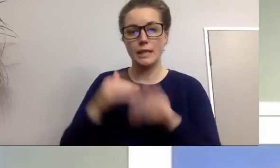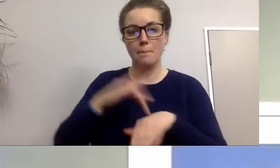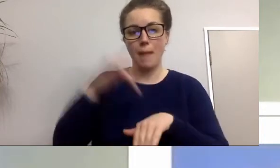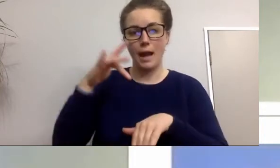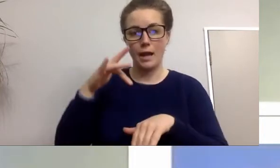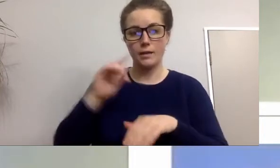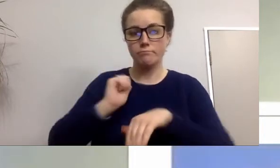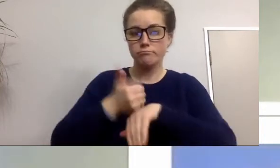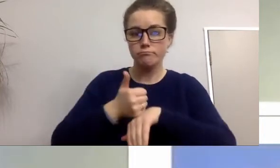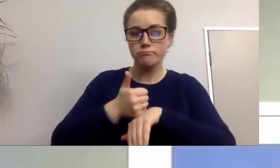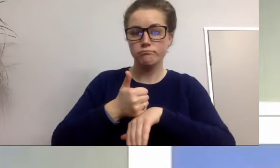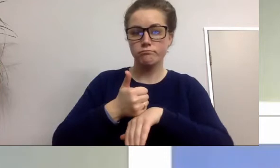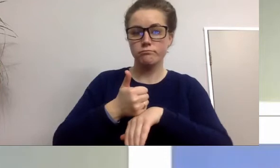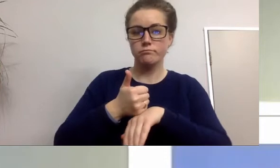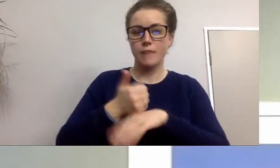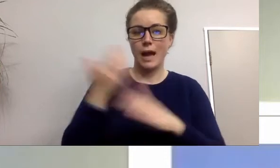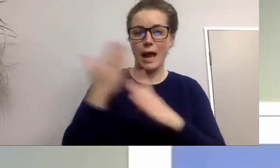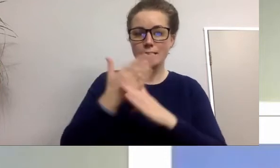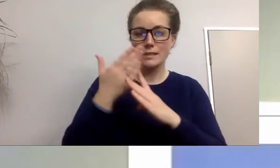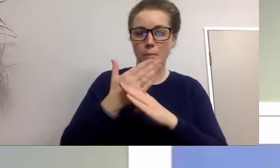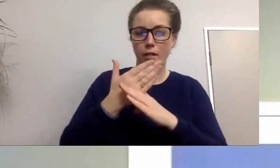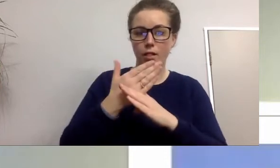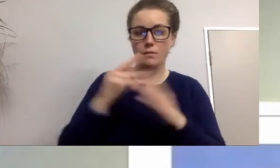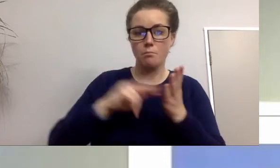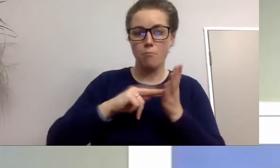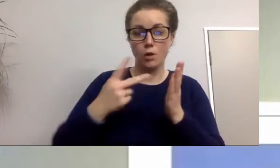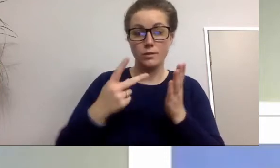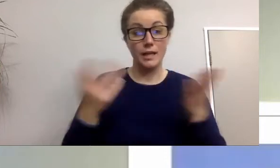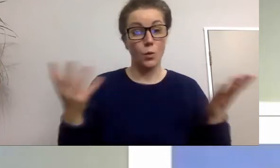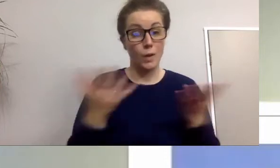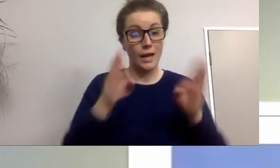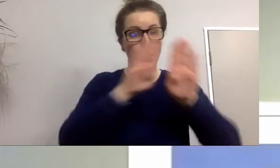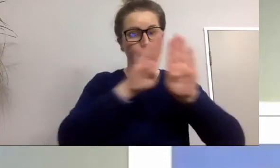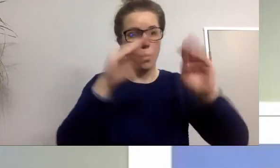the board level, which means that this work has to be done - it's embedded in the